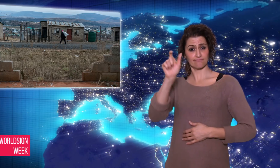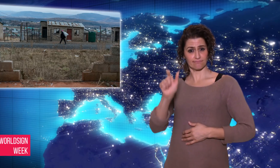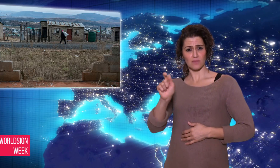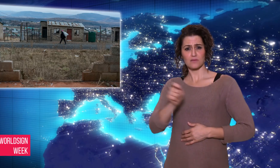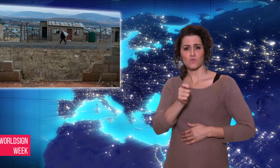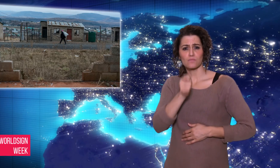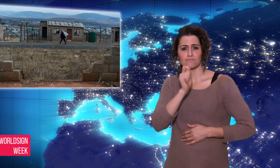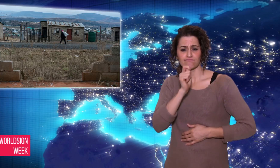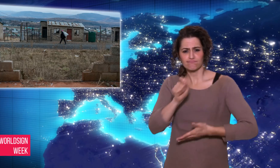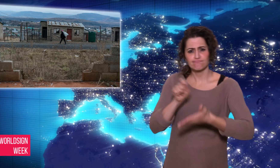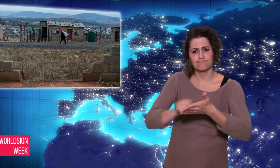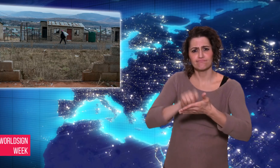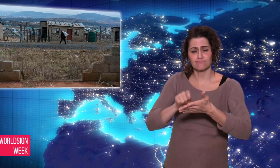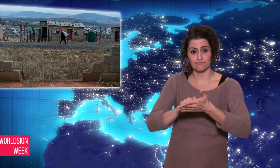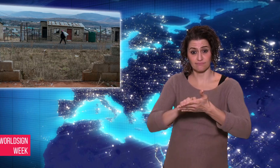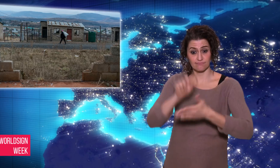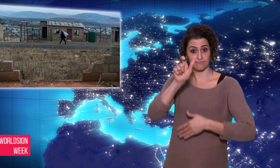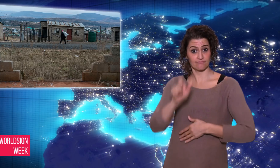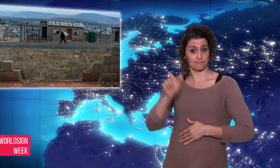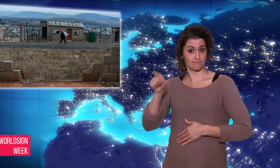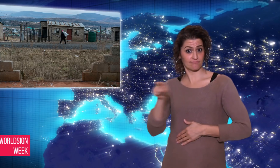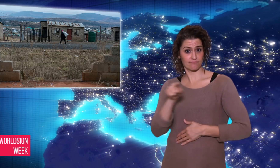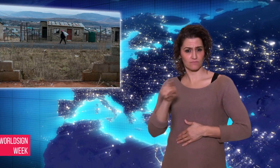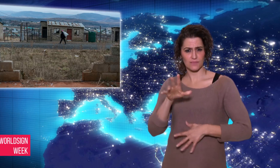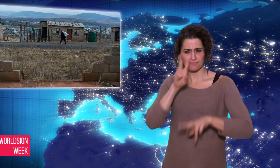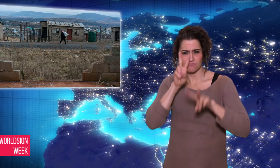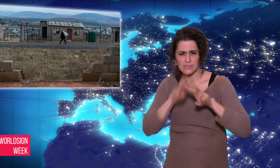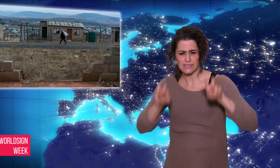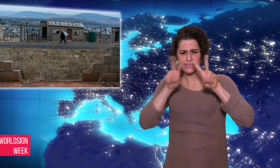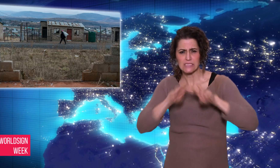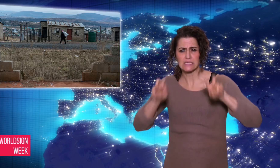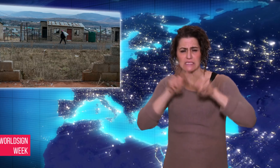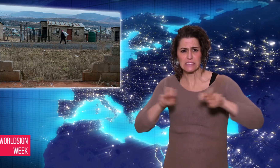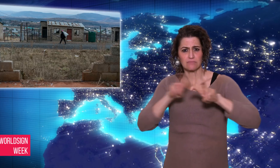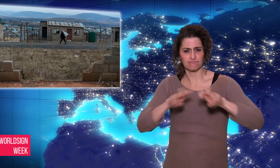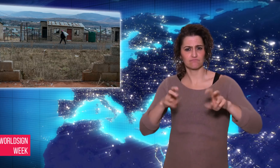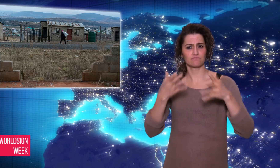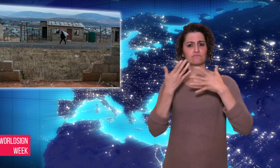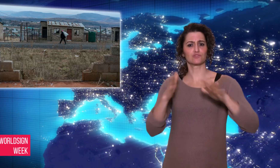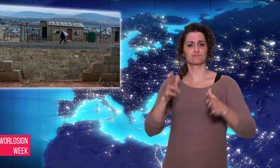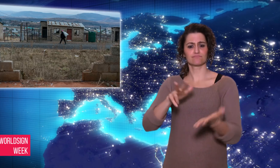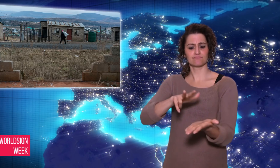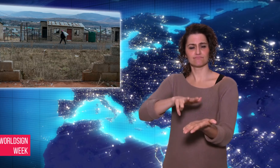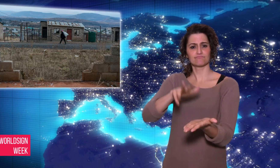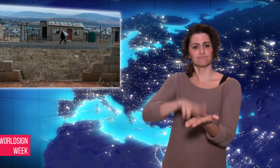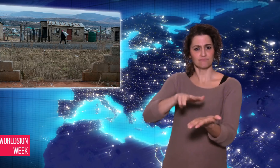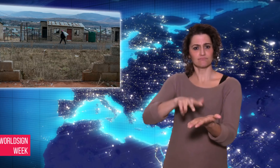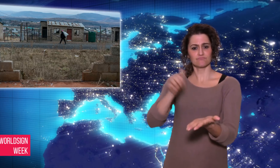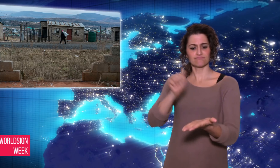on Sunday, published an article by